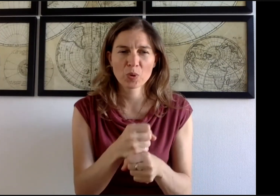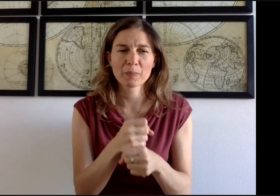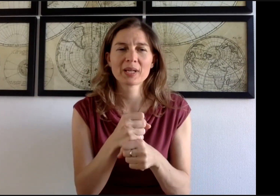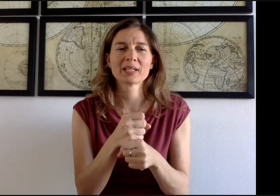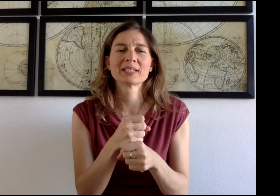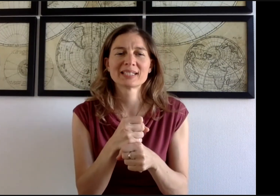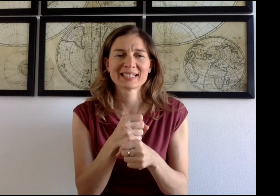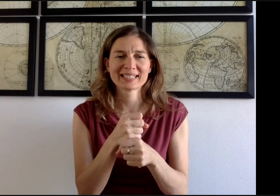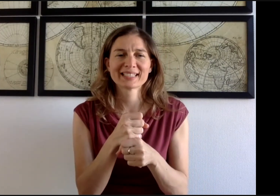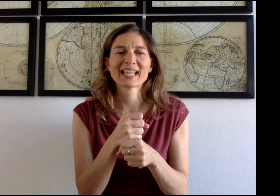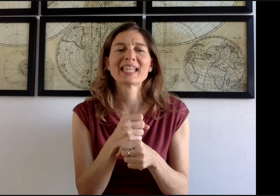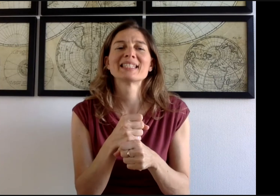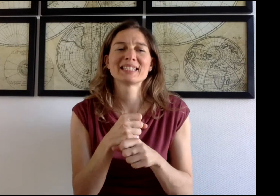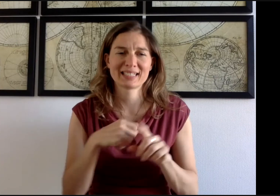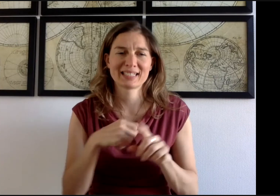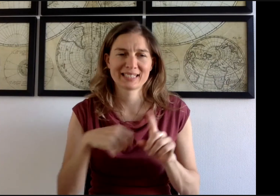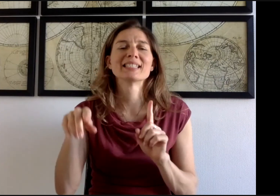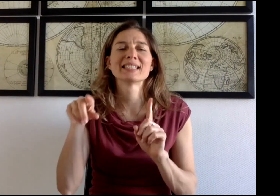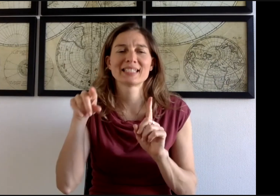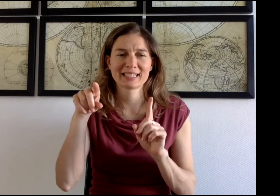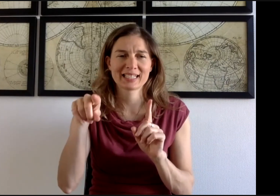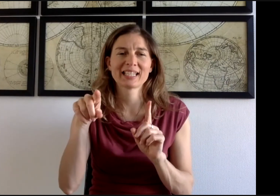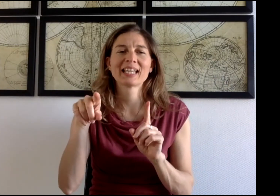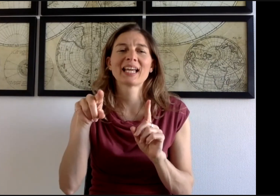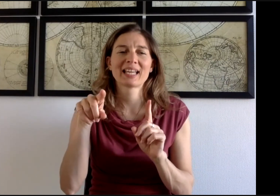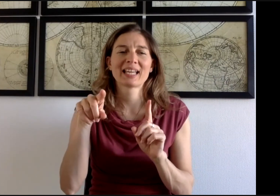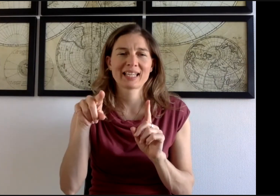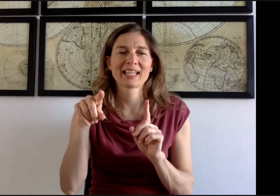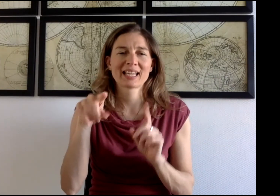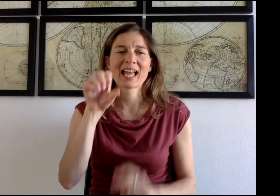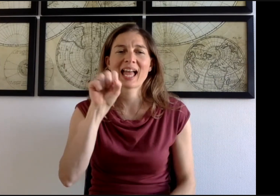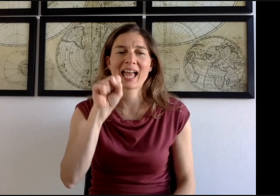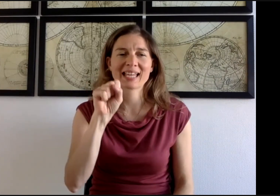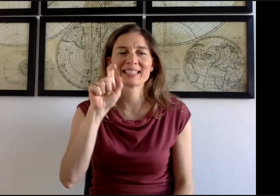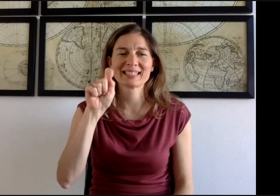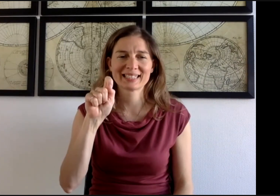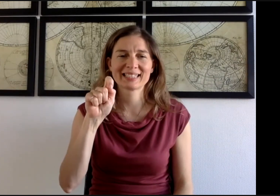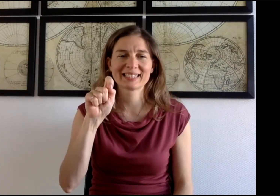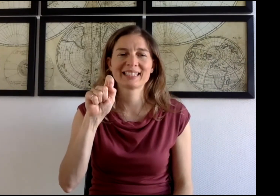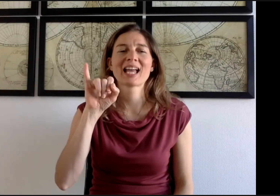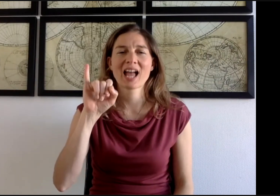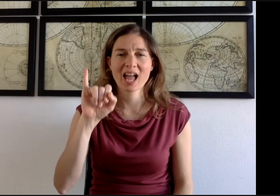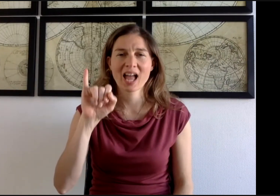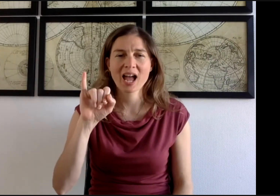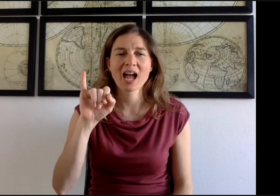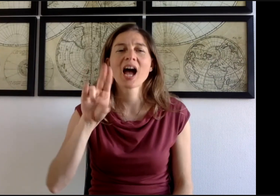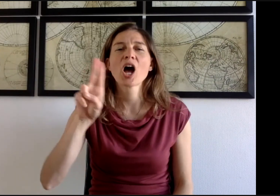Do you..? S-T-I-U-R-O.